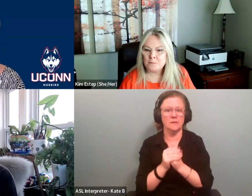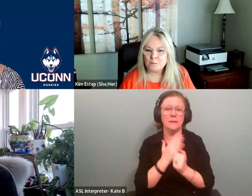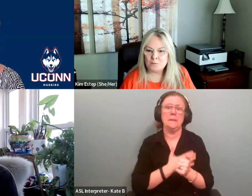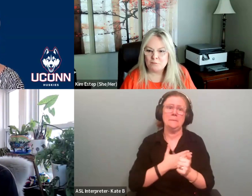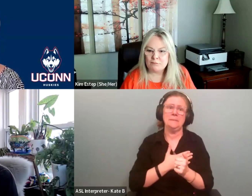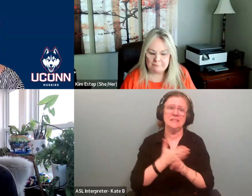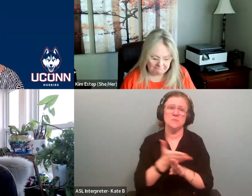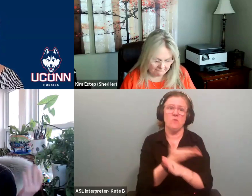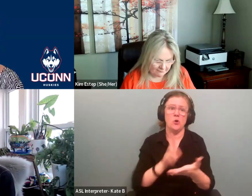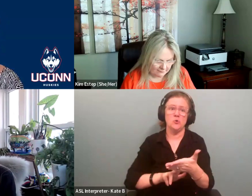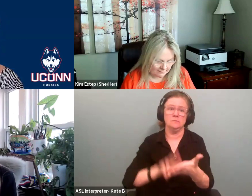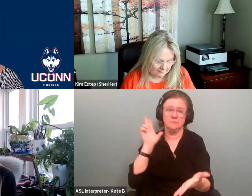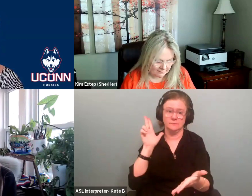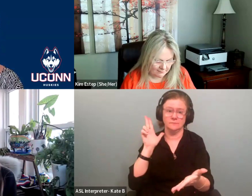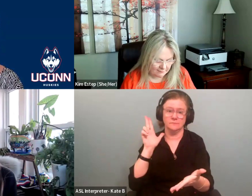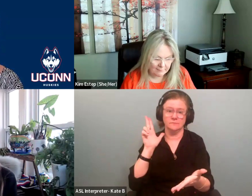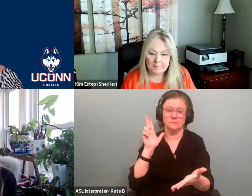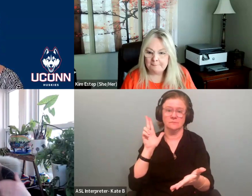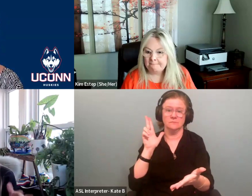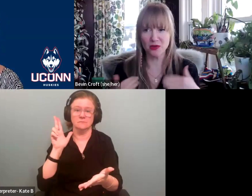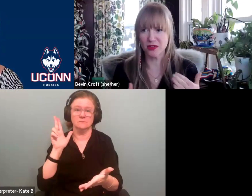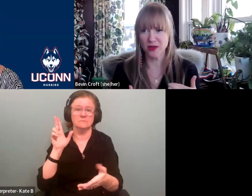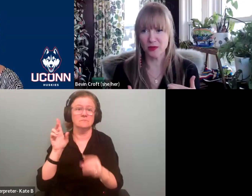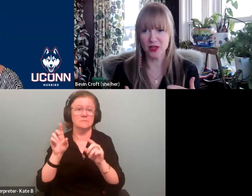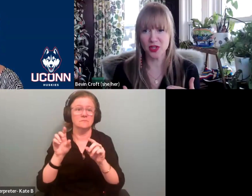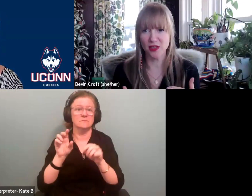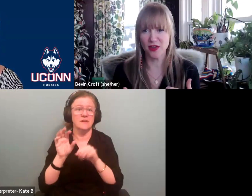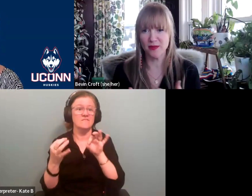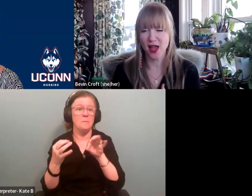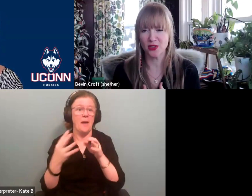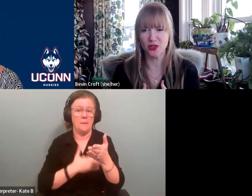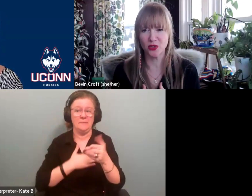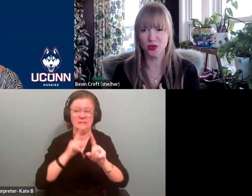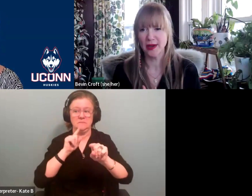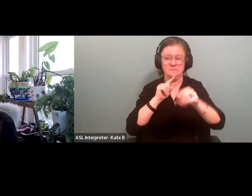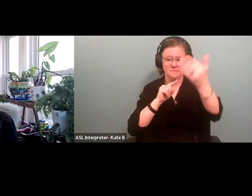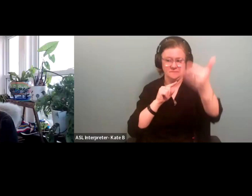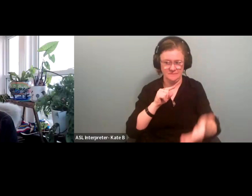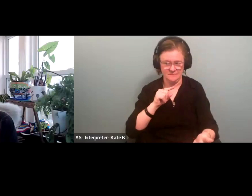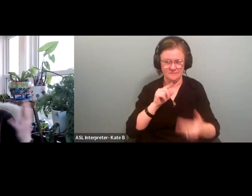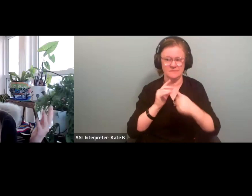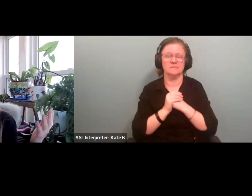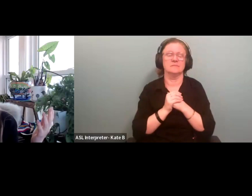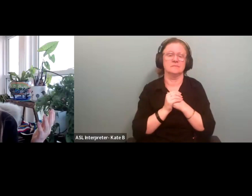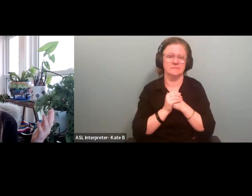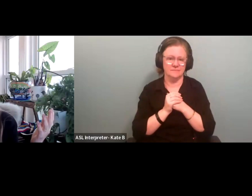leave, let us know what you think of this webinar. We use the information in the feedback to continuously improve our